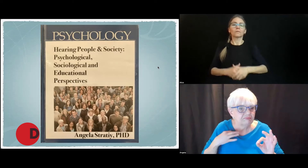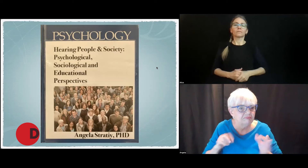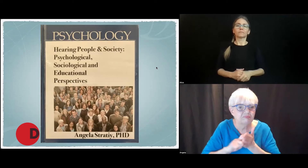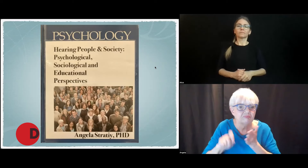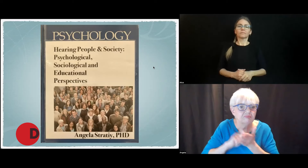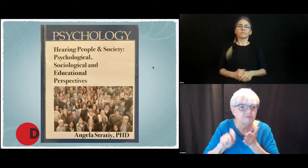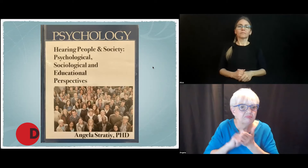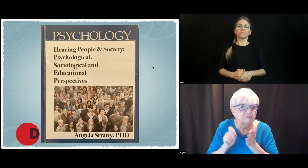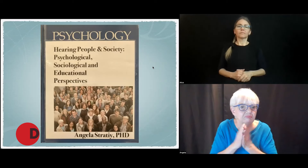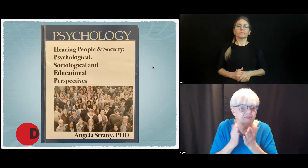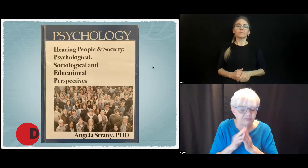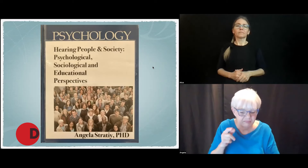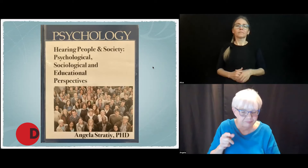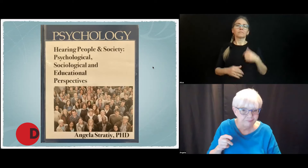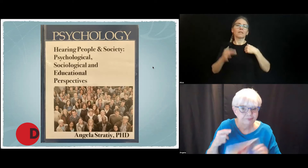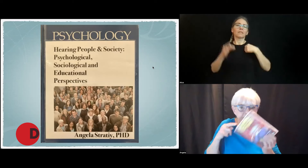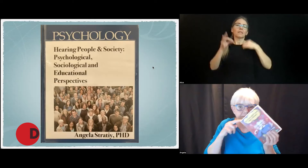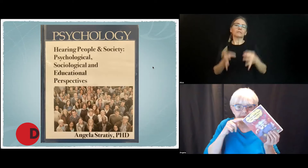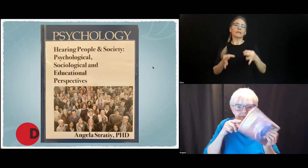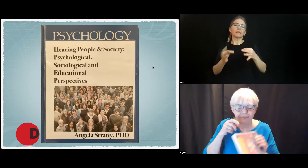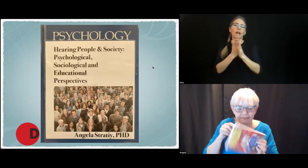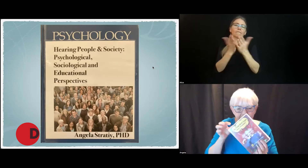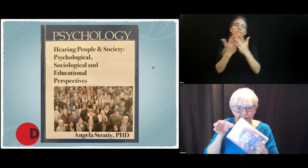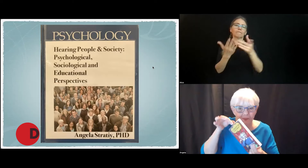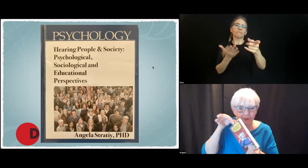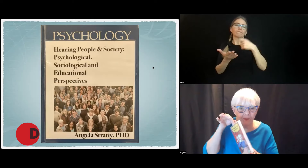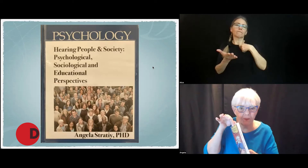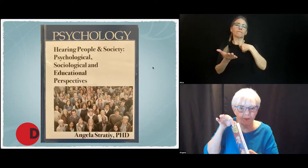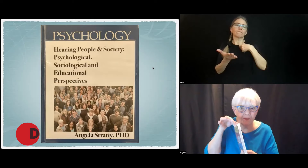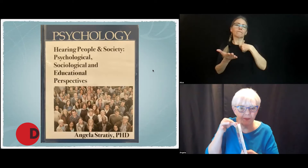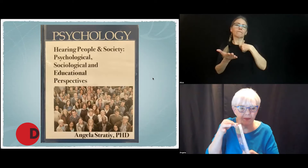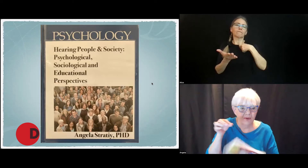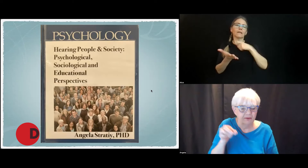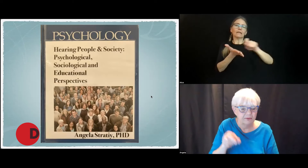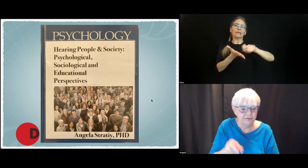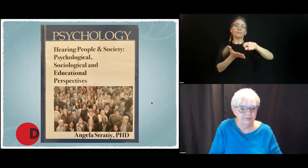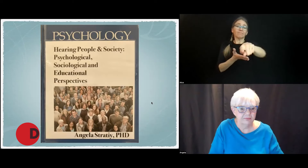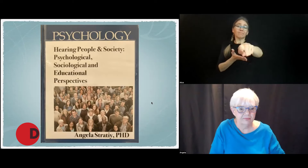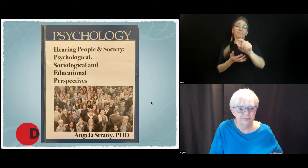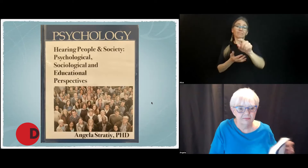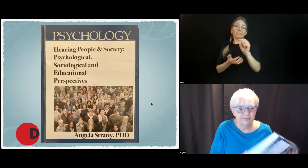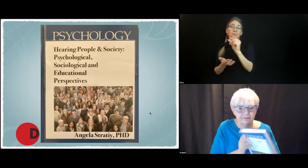I decided to write a book, a thin book and a thick book,